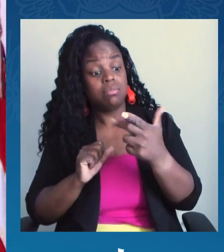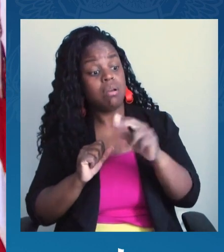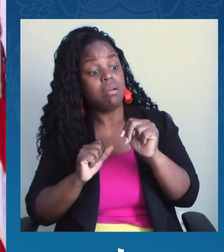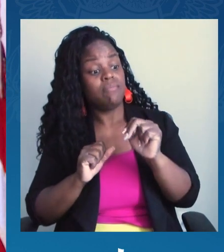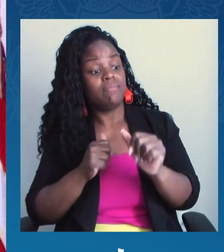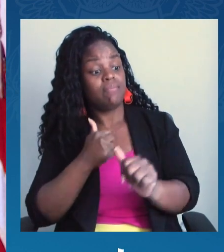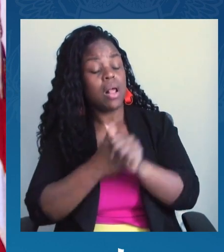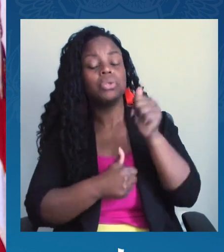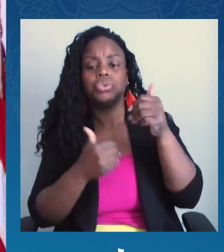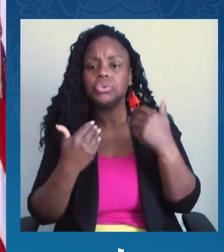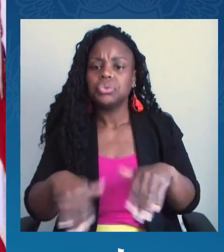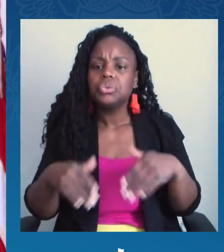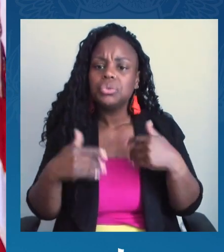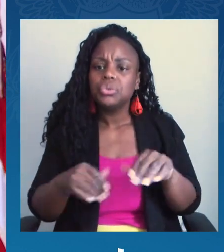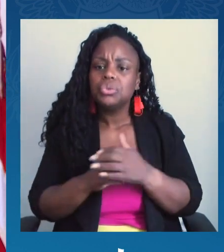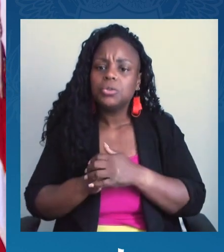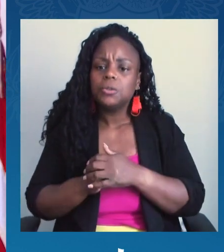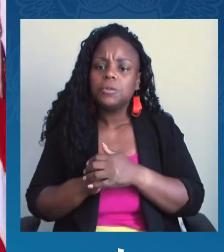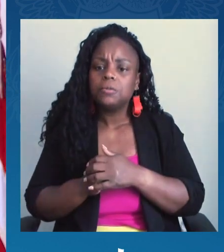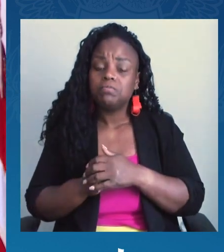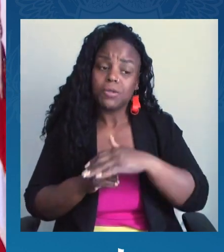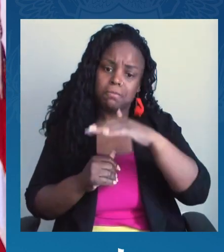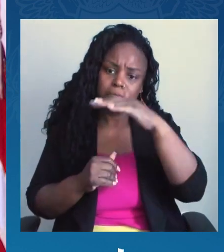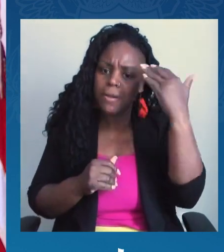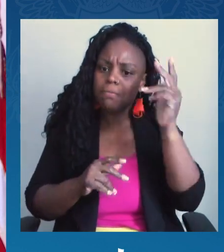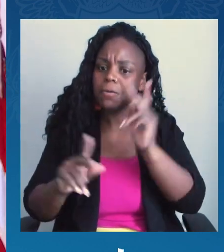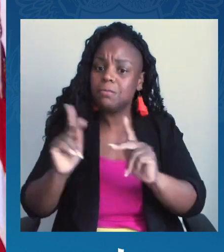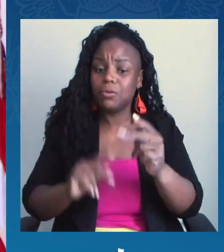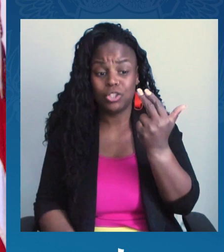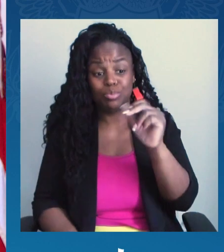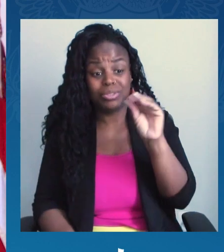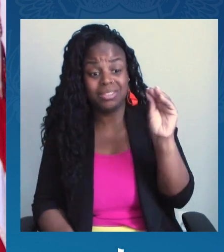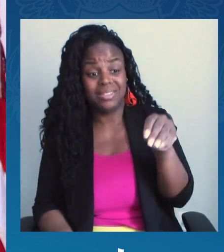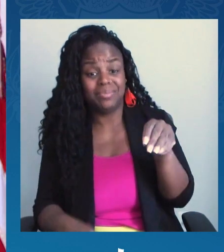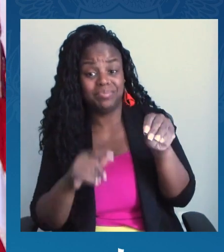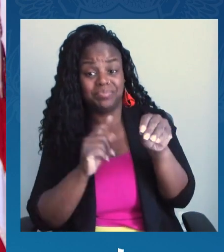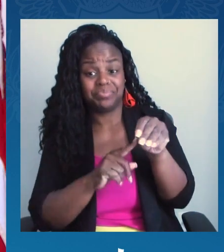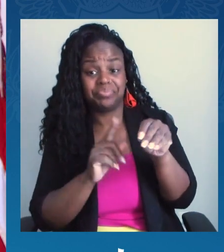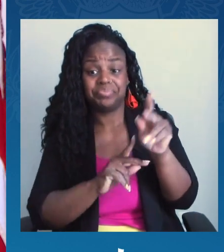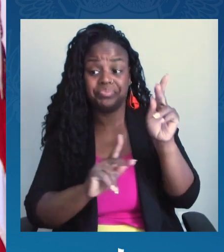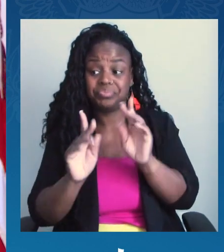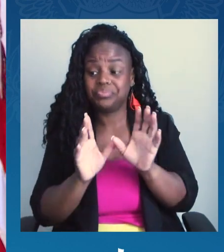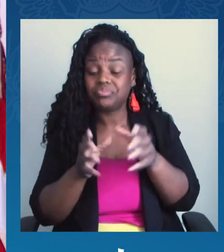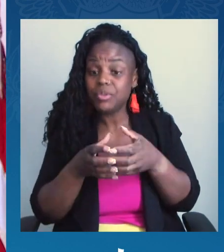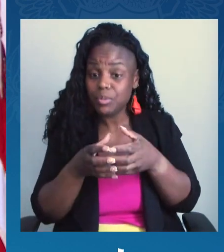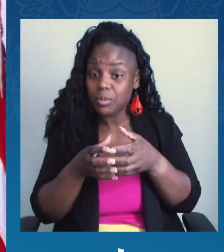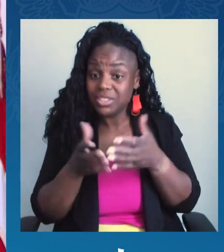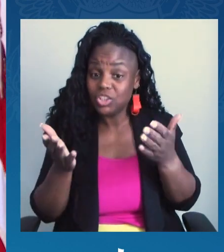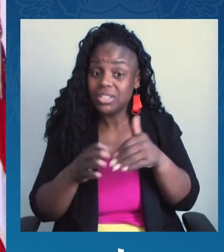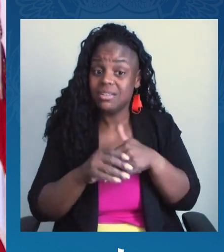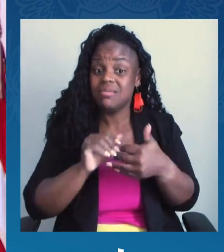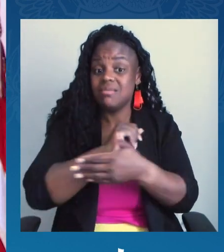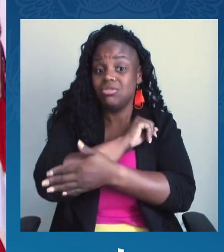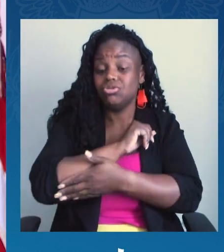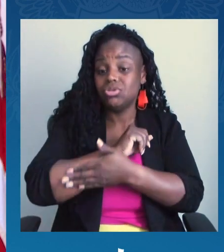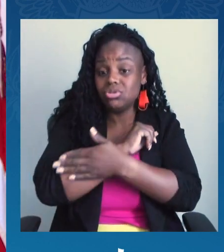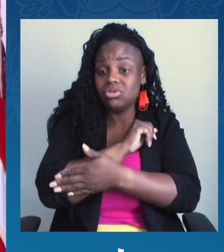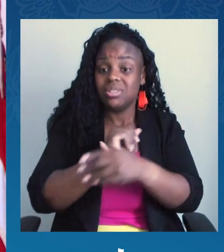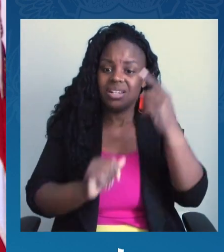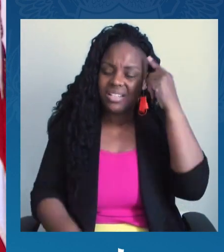Black people are 13 percent of America's population, and I think it's 62 percent of homicide victims